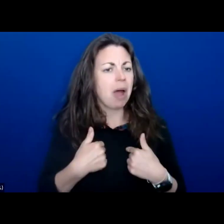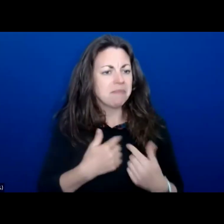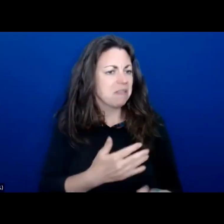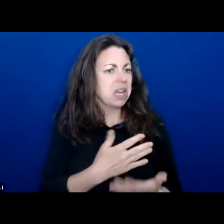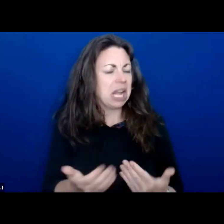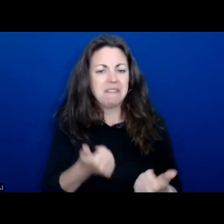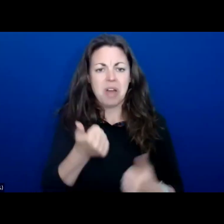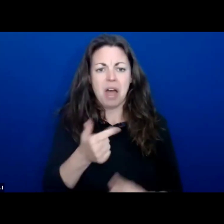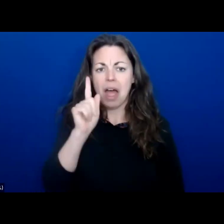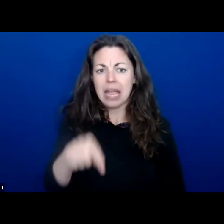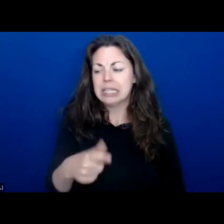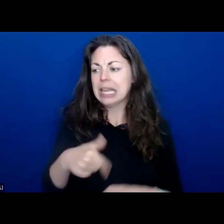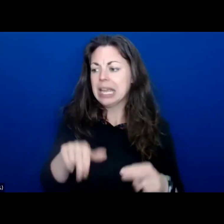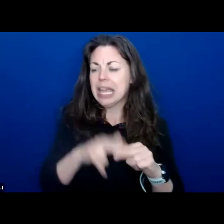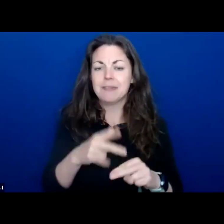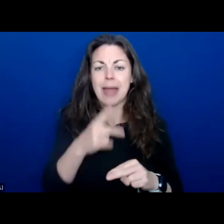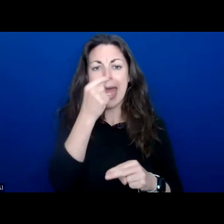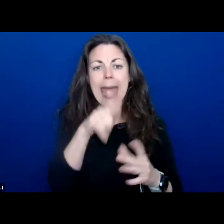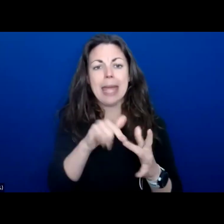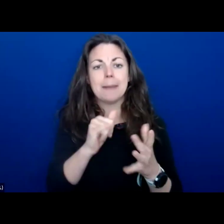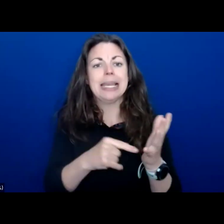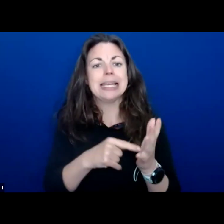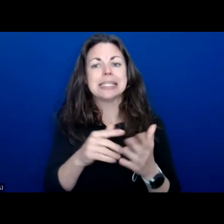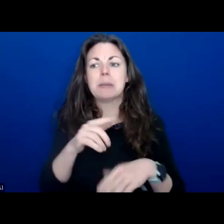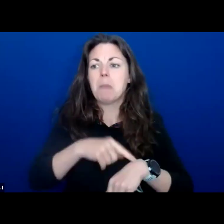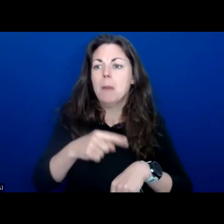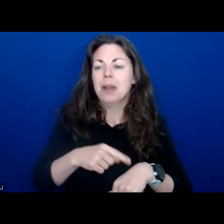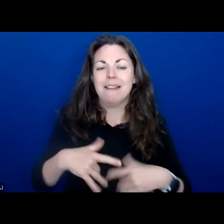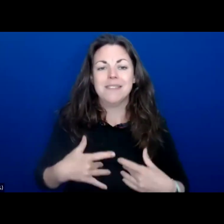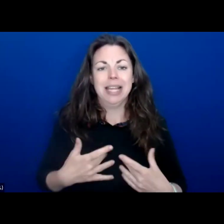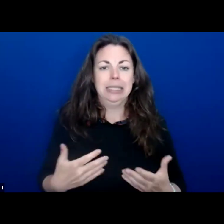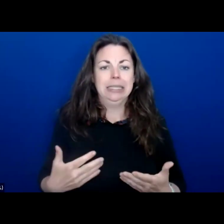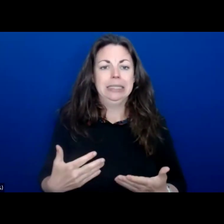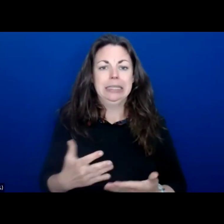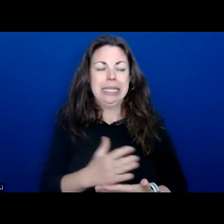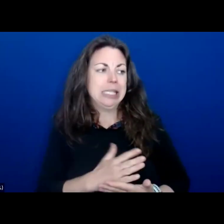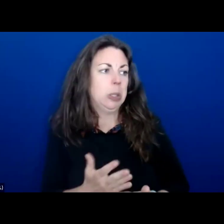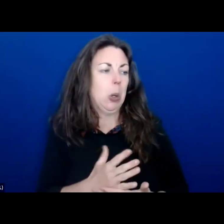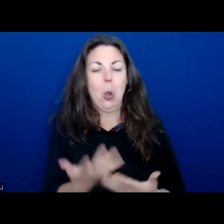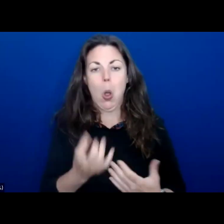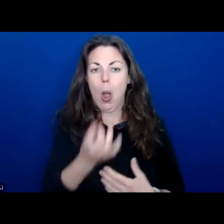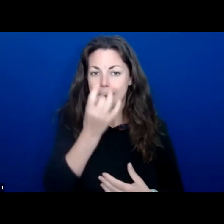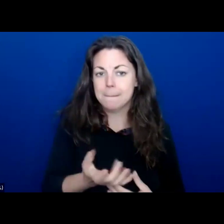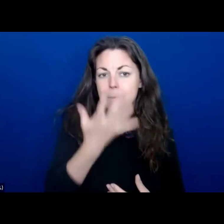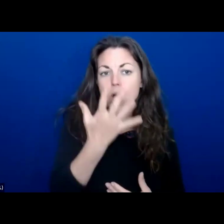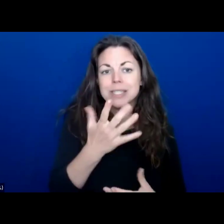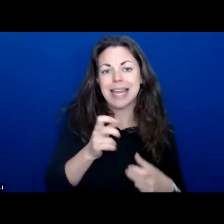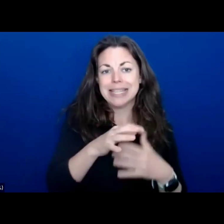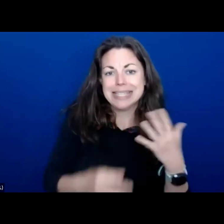moment where I'm feeling insecure or, or imposter syndrome, I think of Judy Heumann, I think of others in the